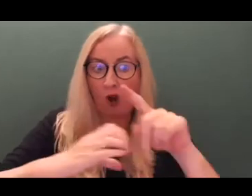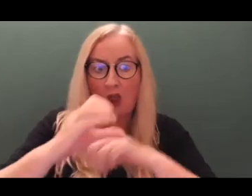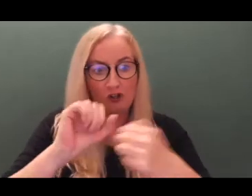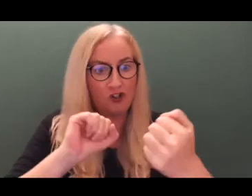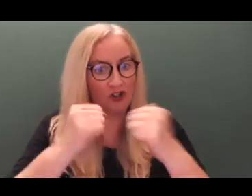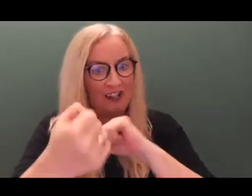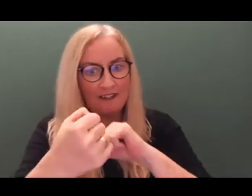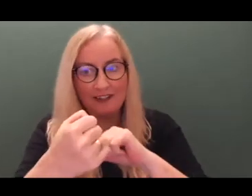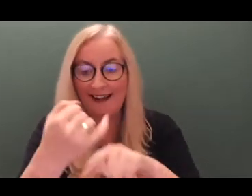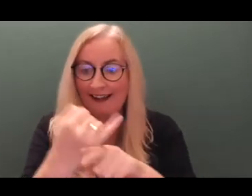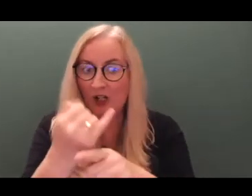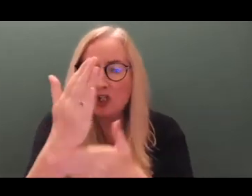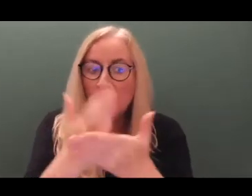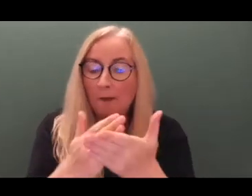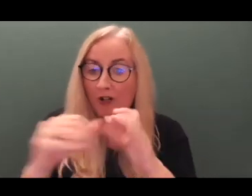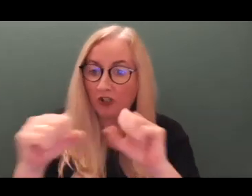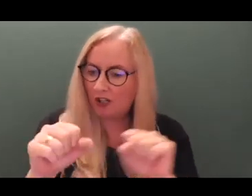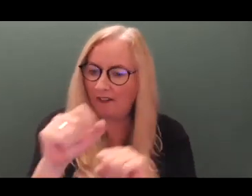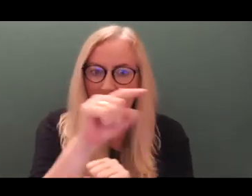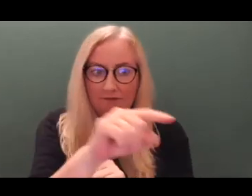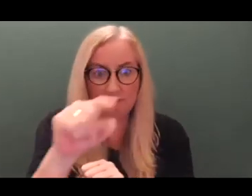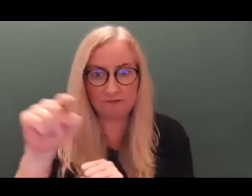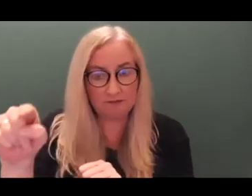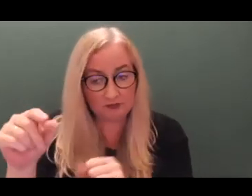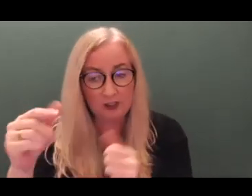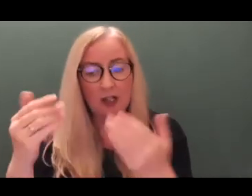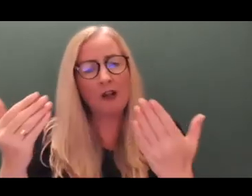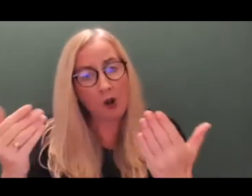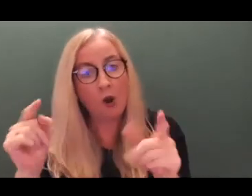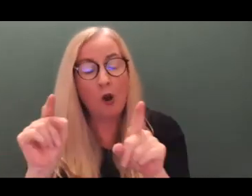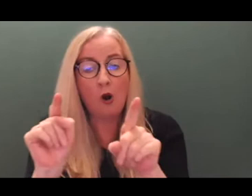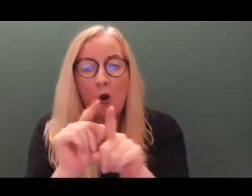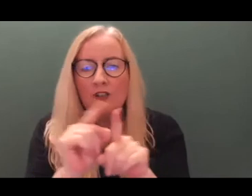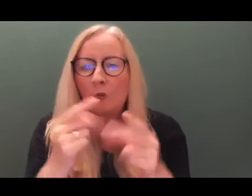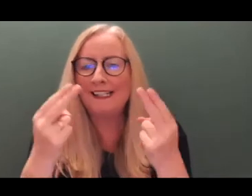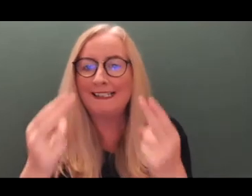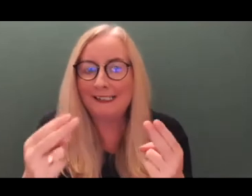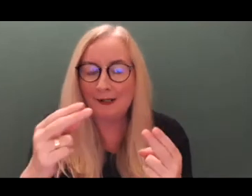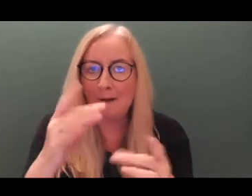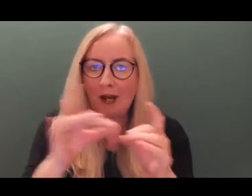In terms of I think as well that we need to keep the message simple for staff to be able